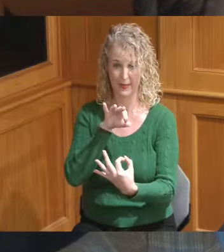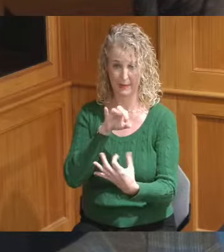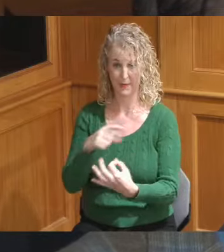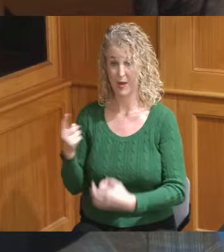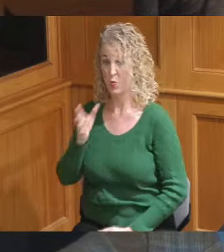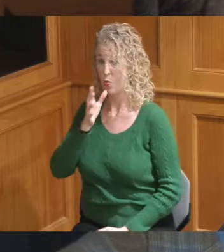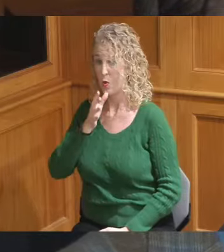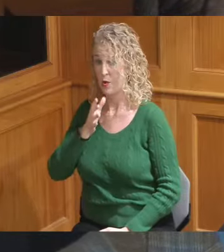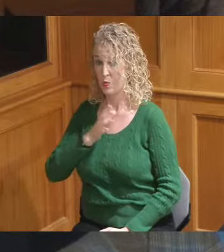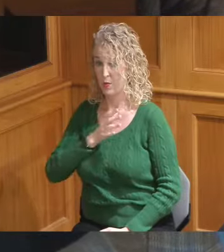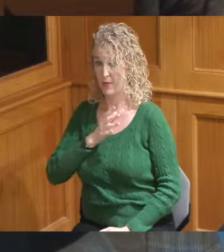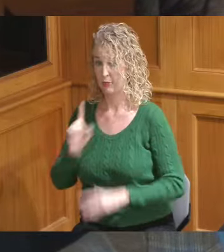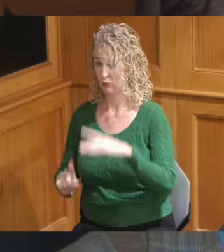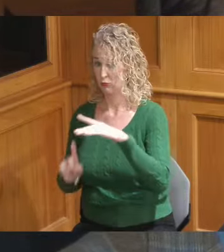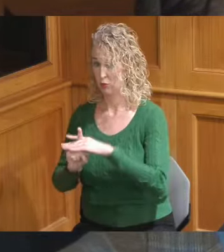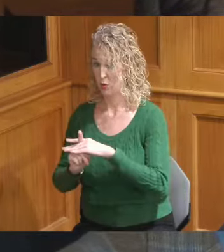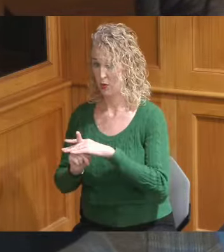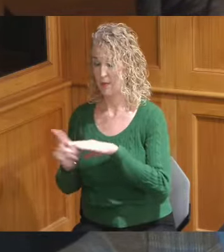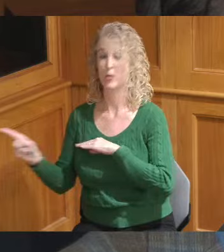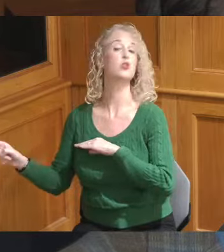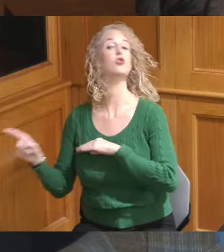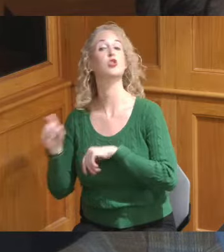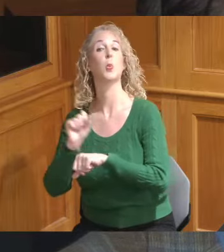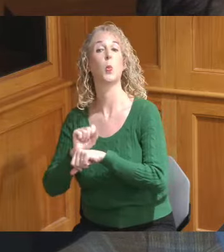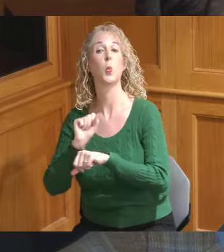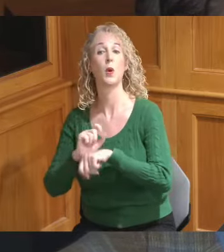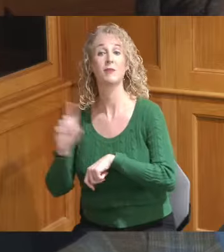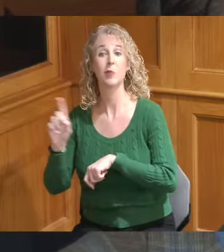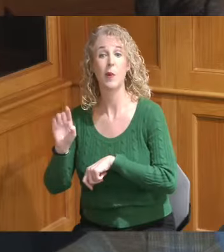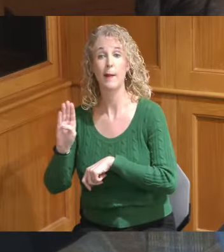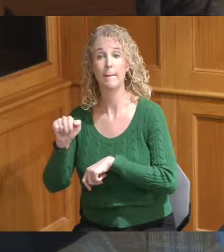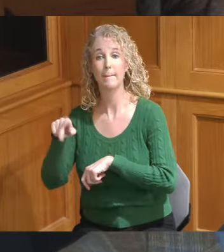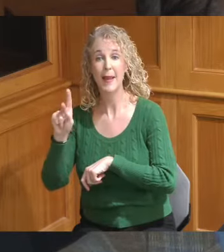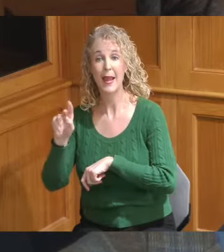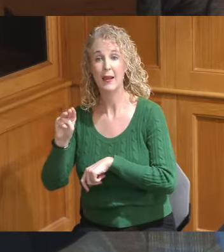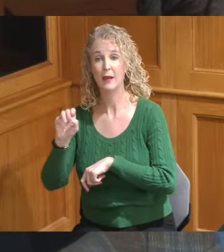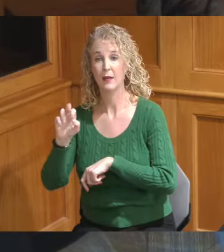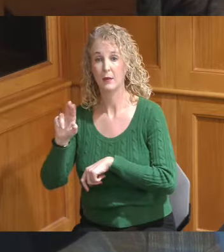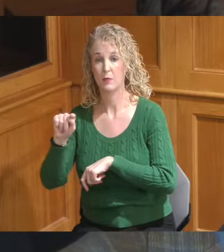came who does the mortgages. She does them for the major bank. She do them for and she really